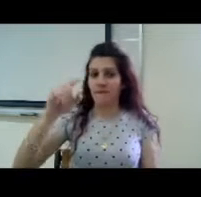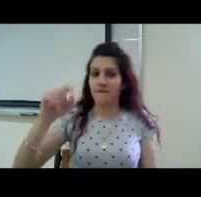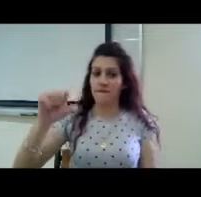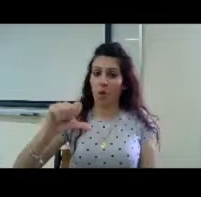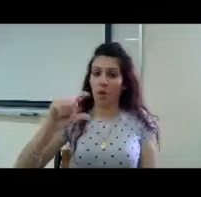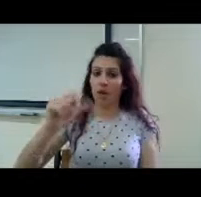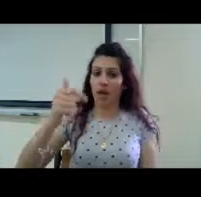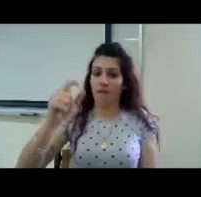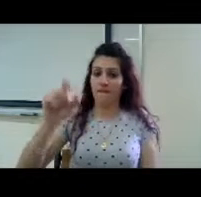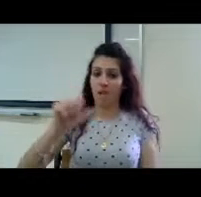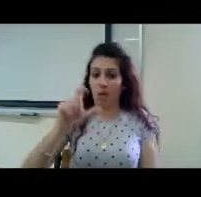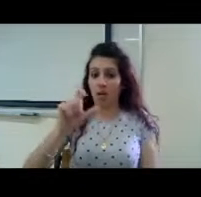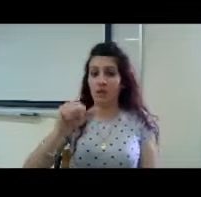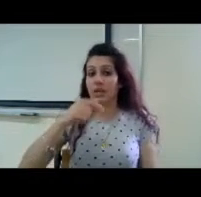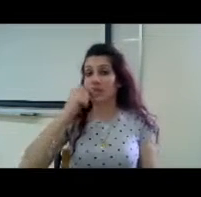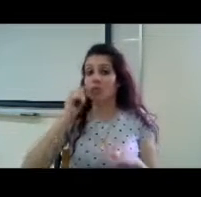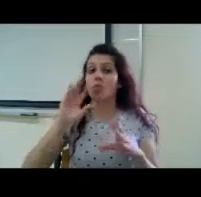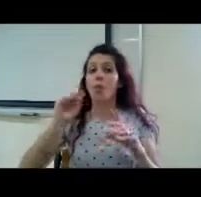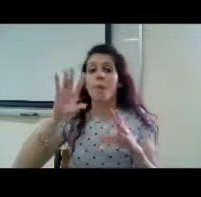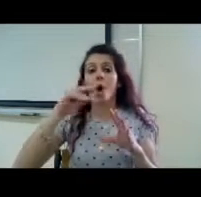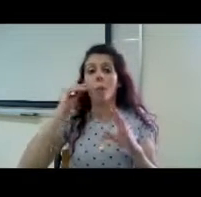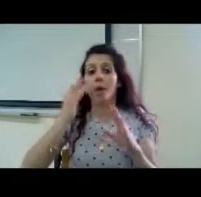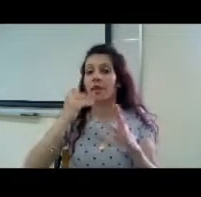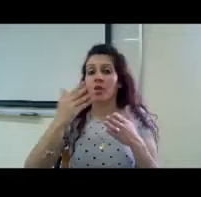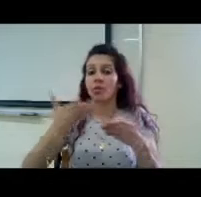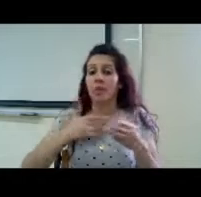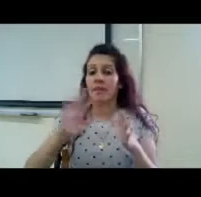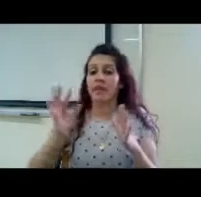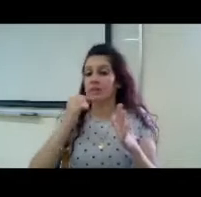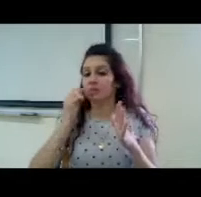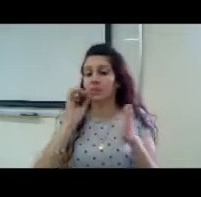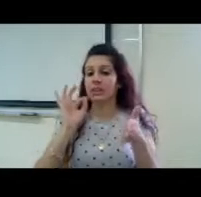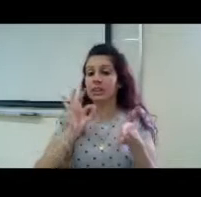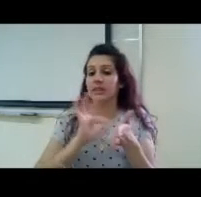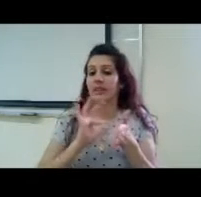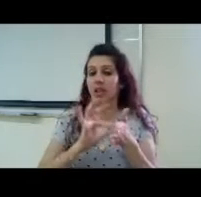districts has pre-loaded raspberry pies which are these low-cost computers to